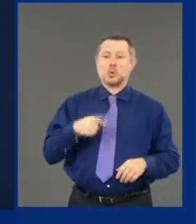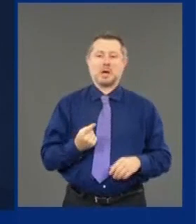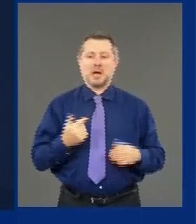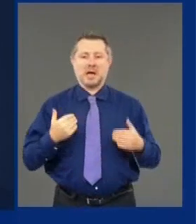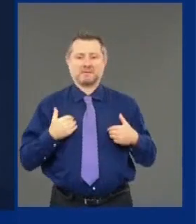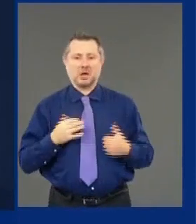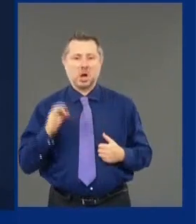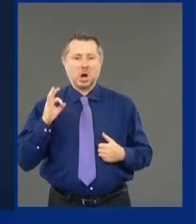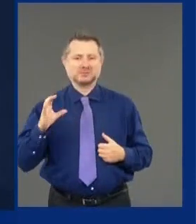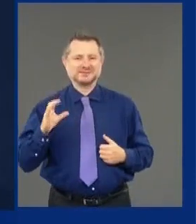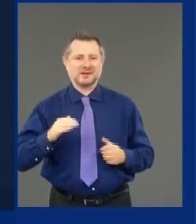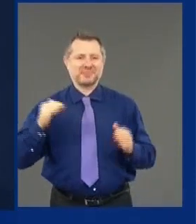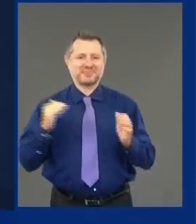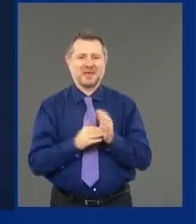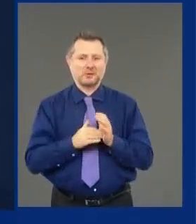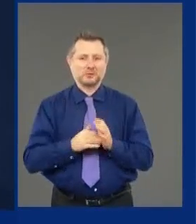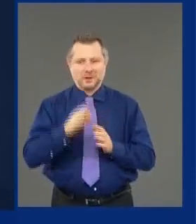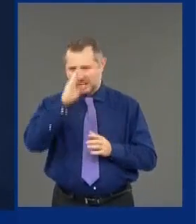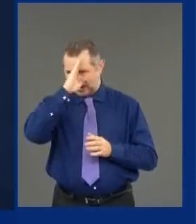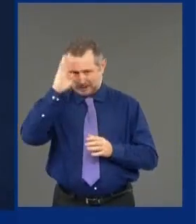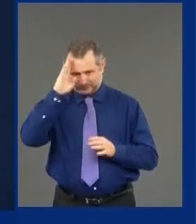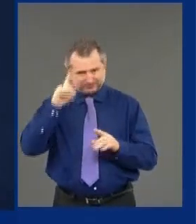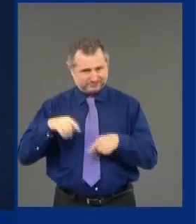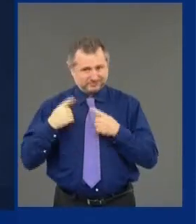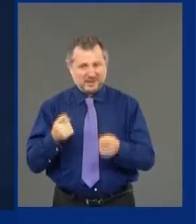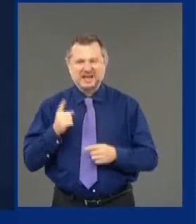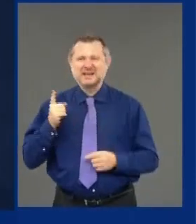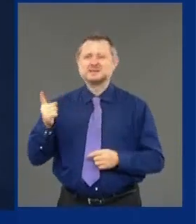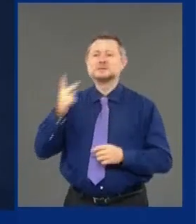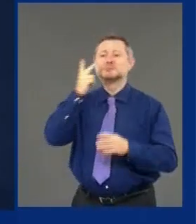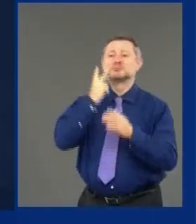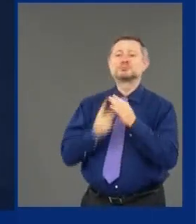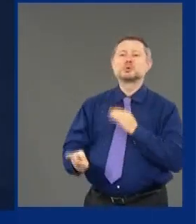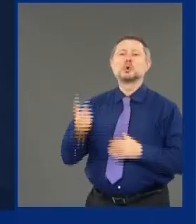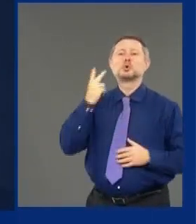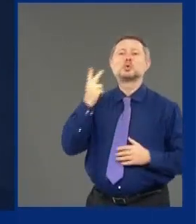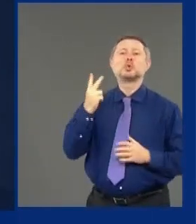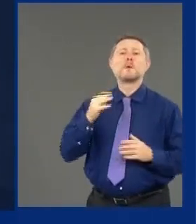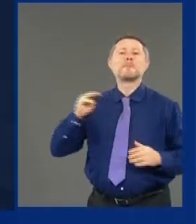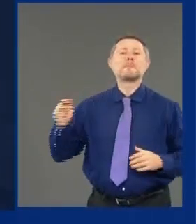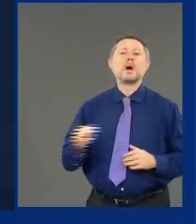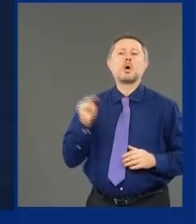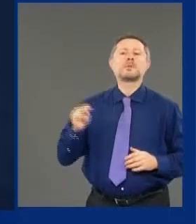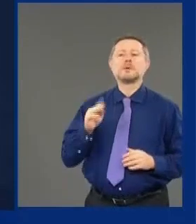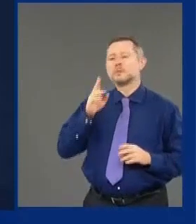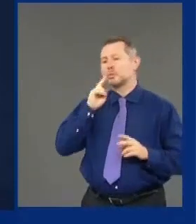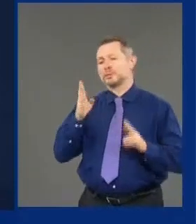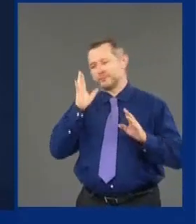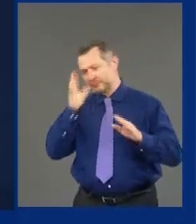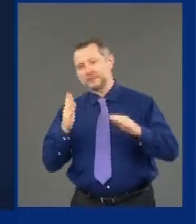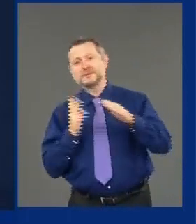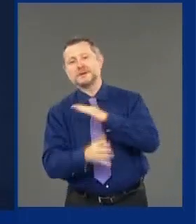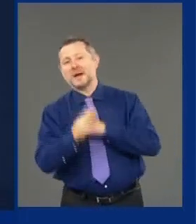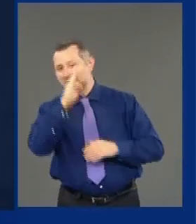PEOPLE WOULD BE HOSPITALIZED. YOU KNOW HOW MANY THAT? THE NATION HAD 900,000 HOSPITAL